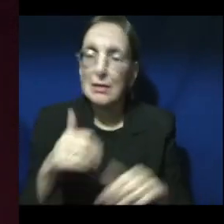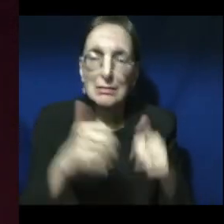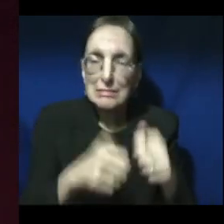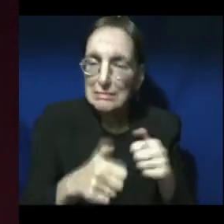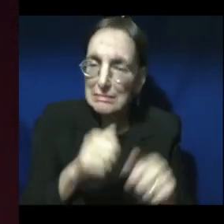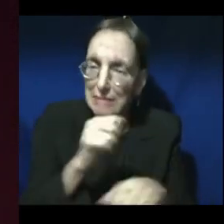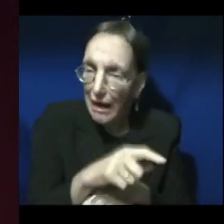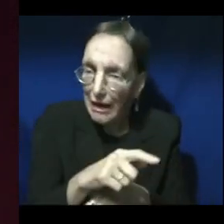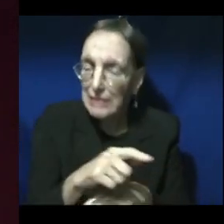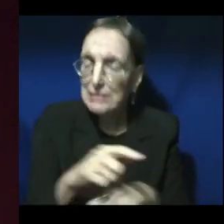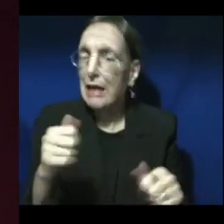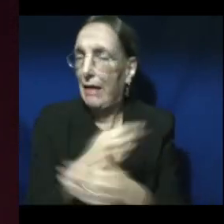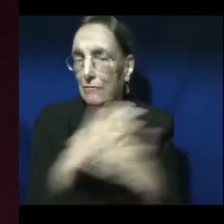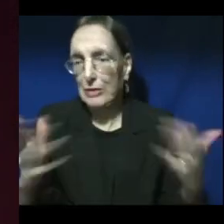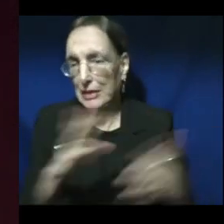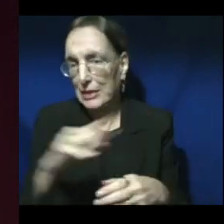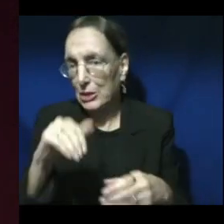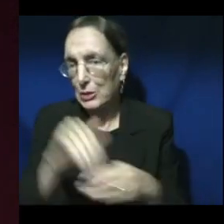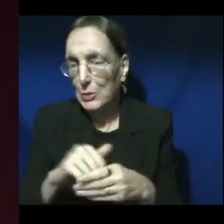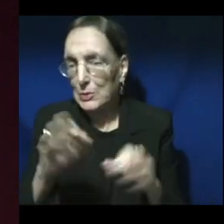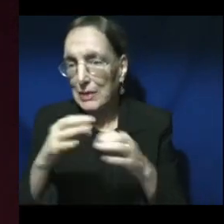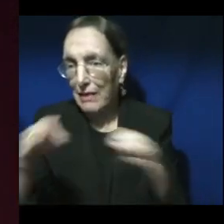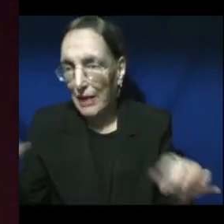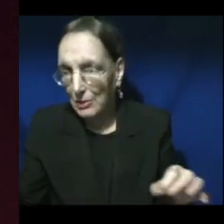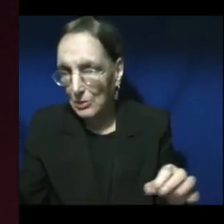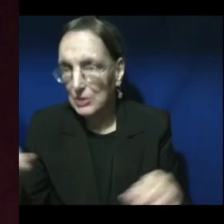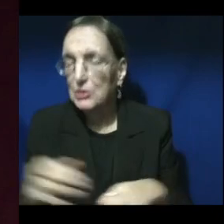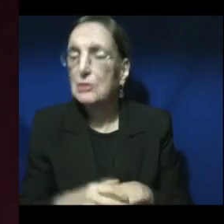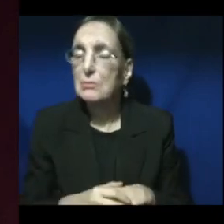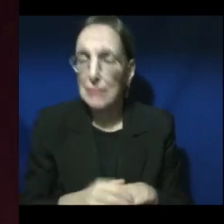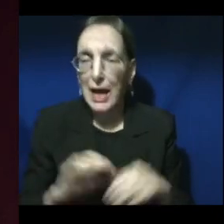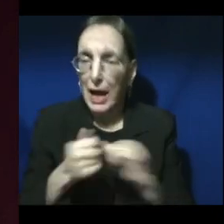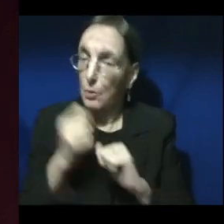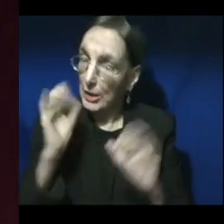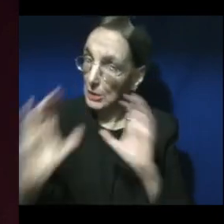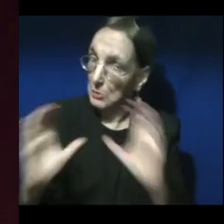a lot about the ideas we want to communicate, the points we want to get across, the general